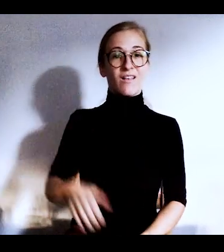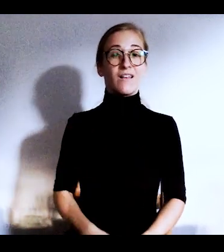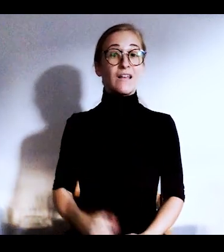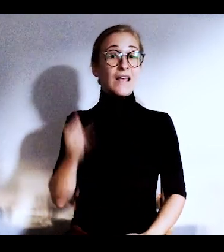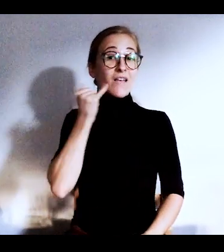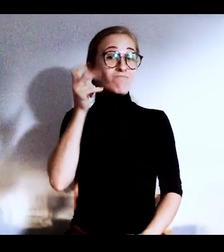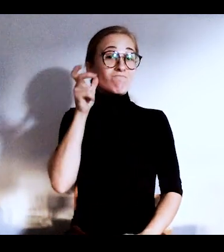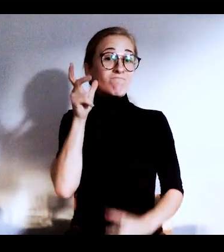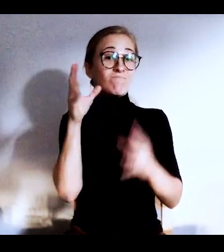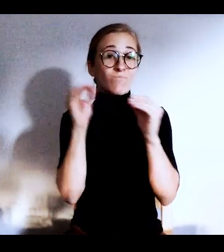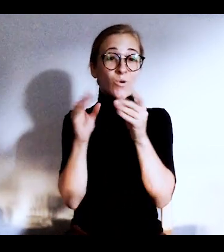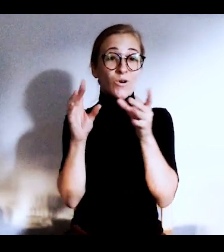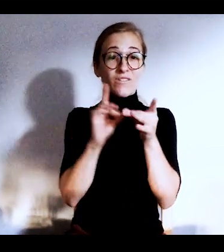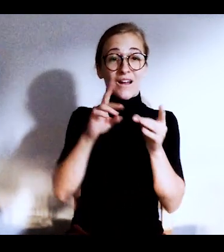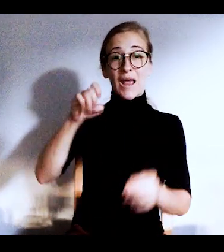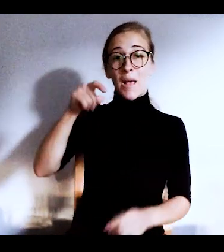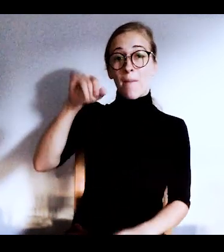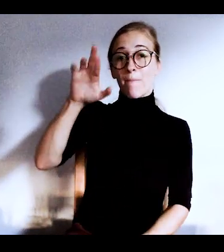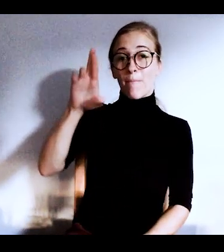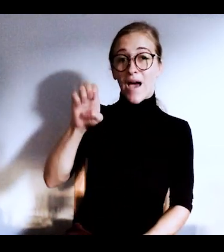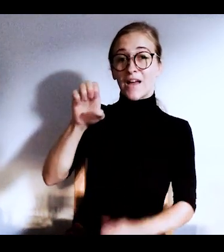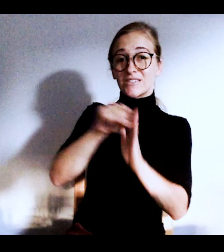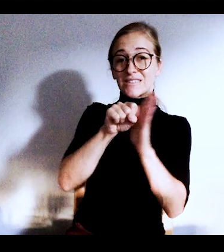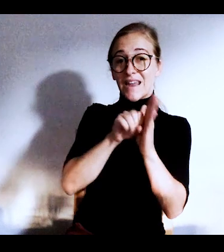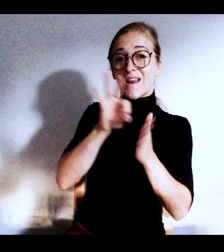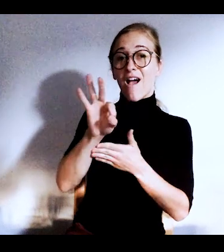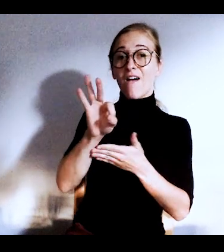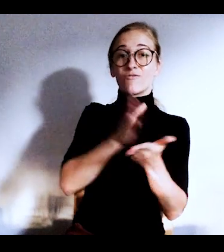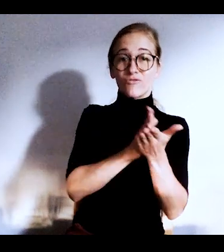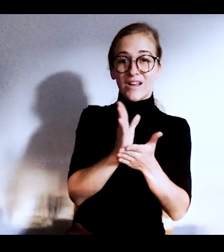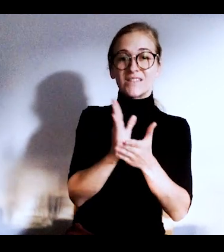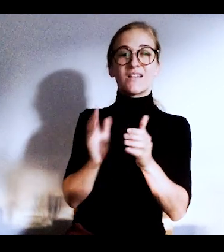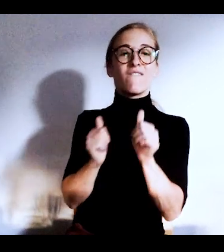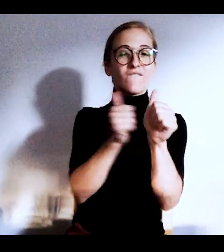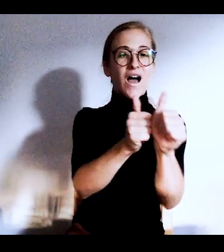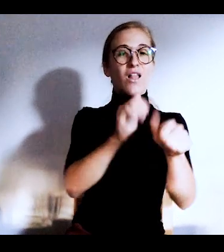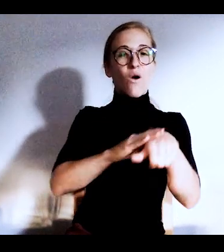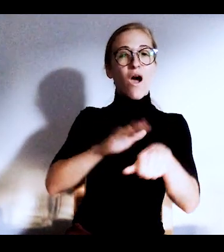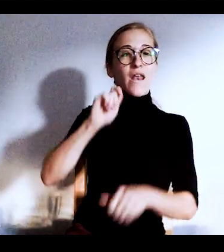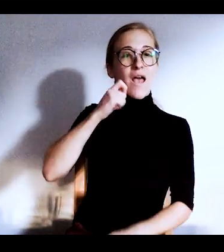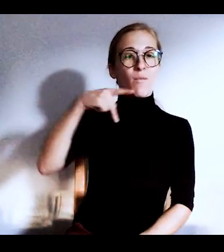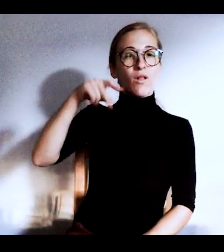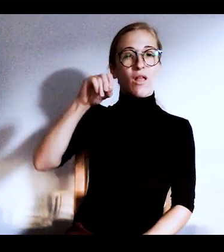To listen to more Empire State of Rights con Subtítulos, follow us on Apple Podcast and Spotify.